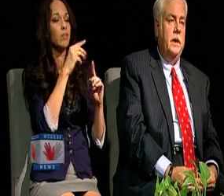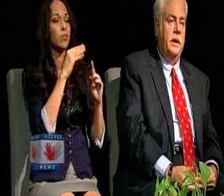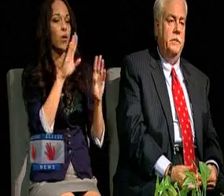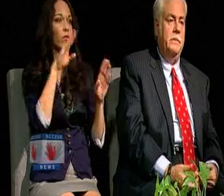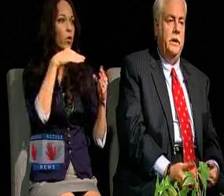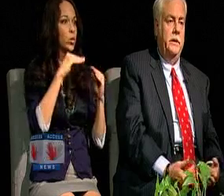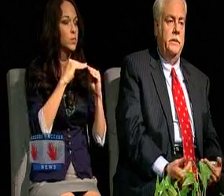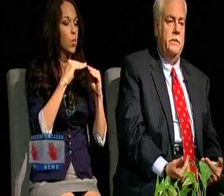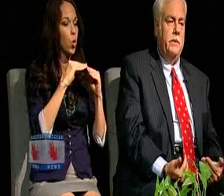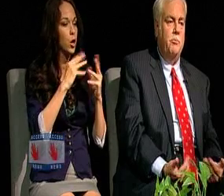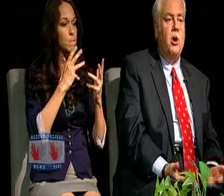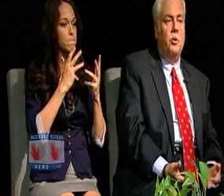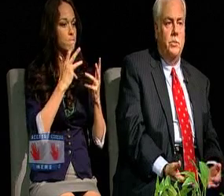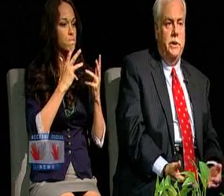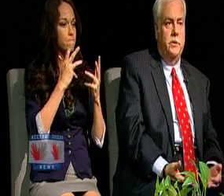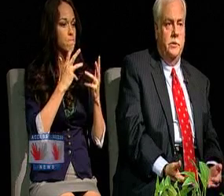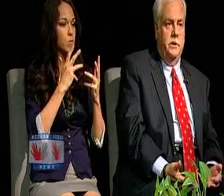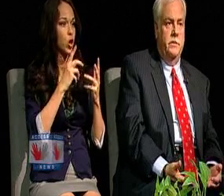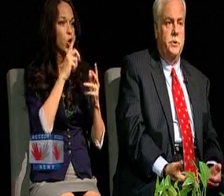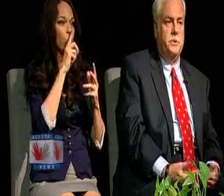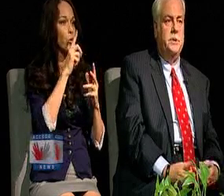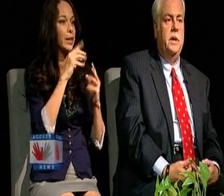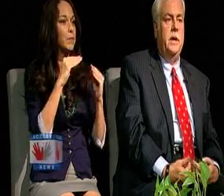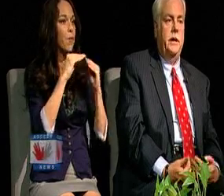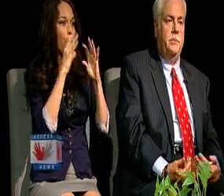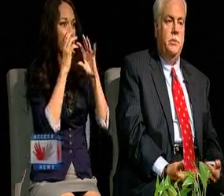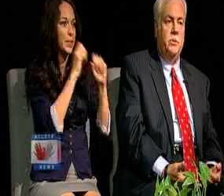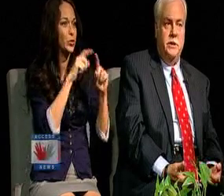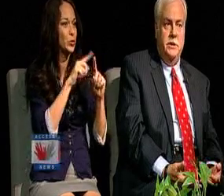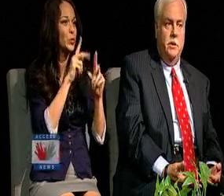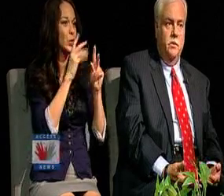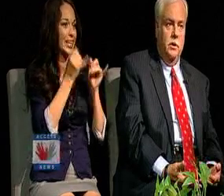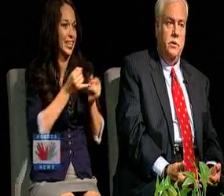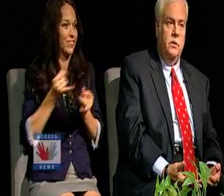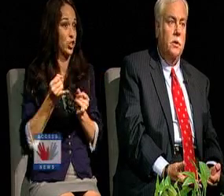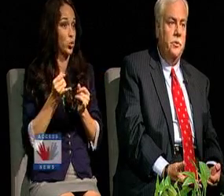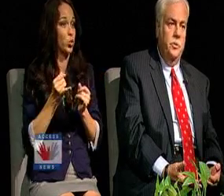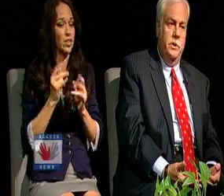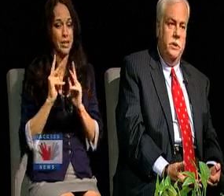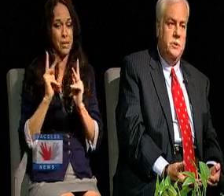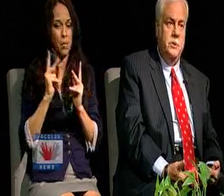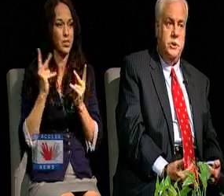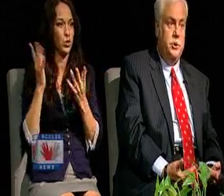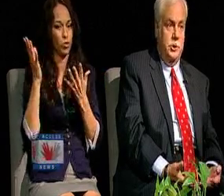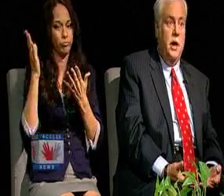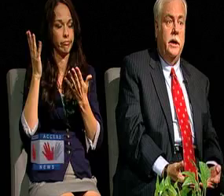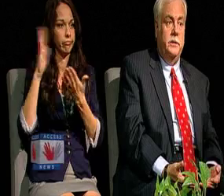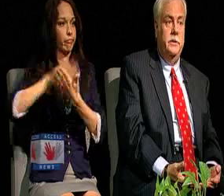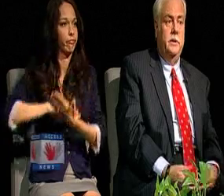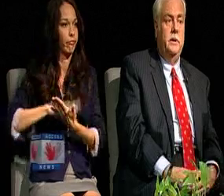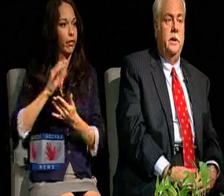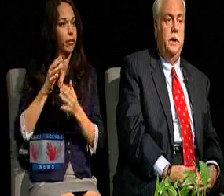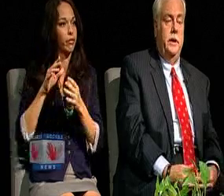a broader appeal to individuals and people tend to overlook their local communities, which they should not,